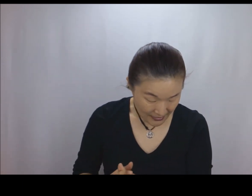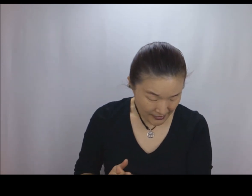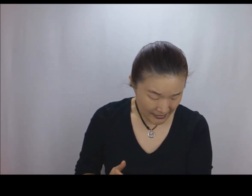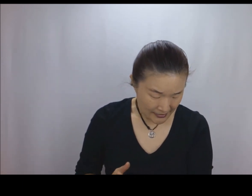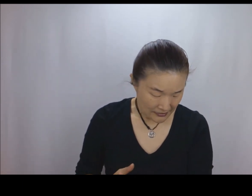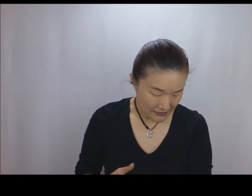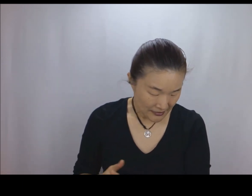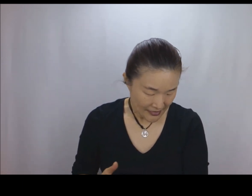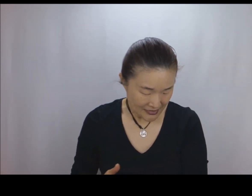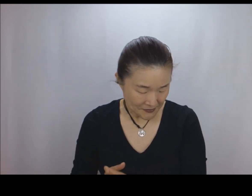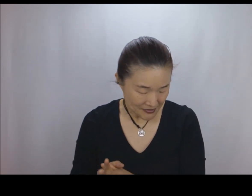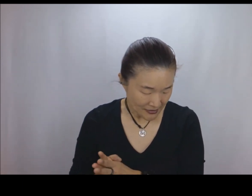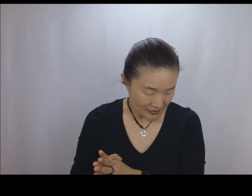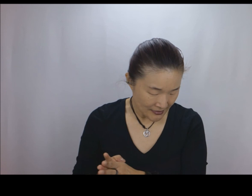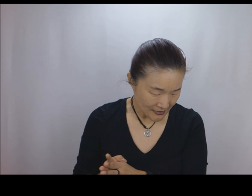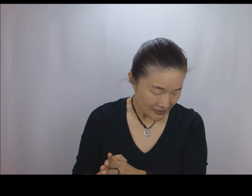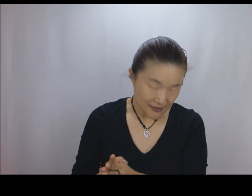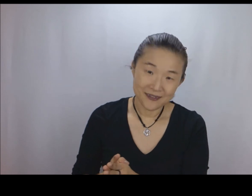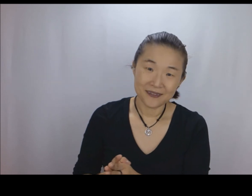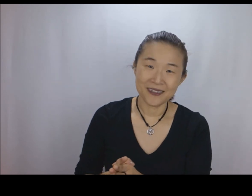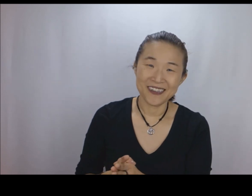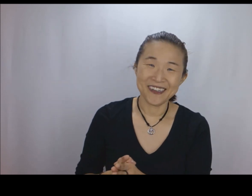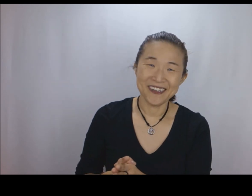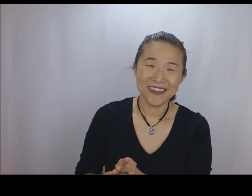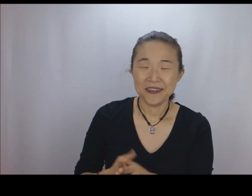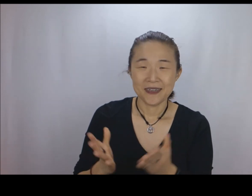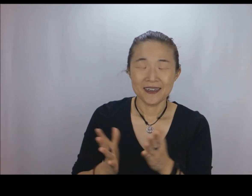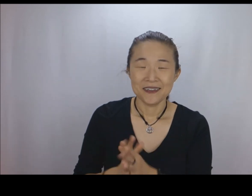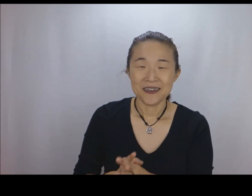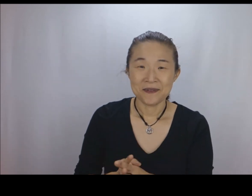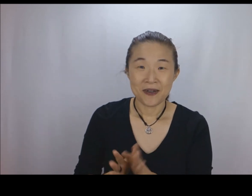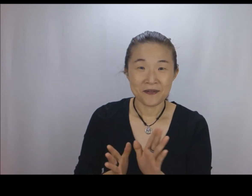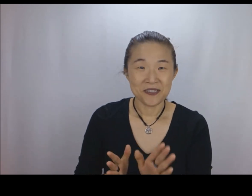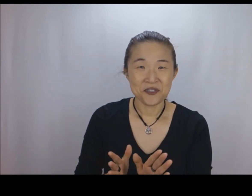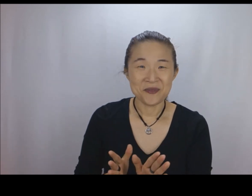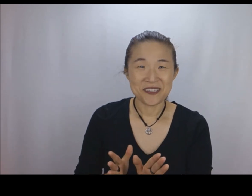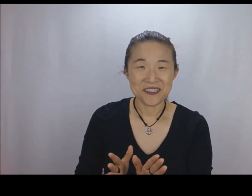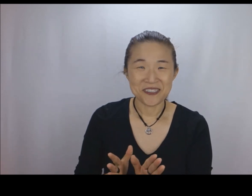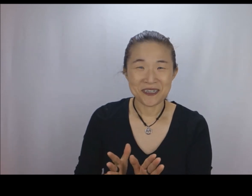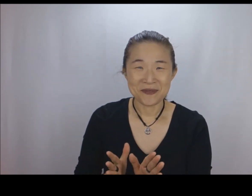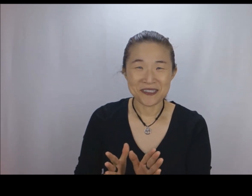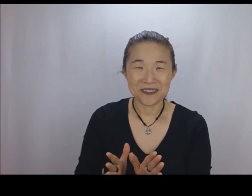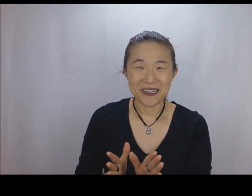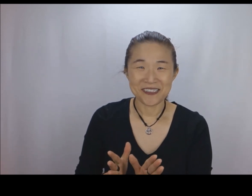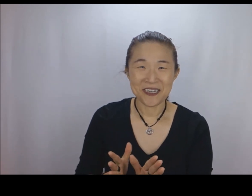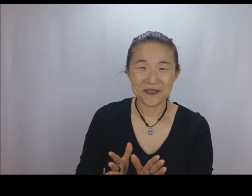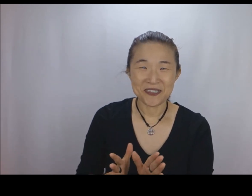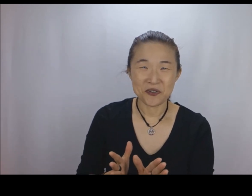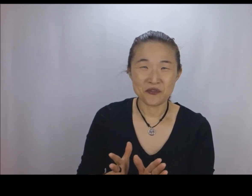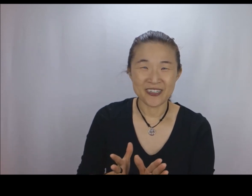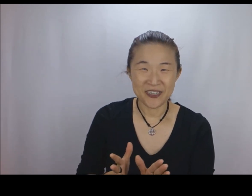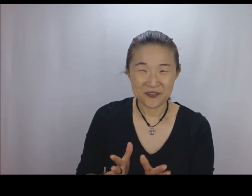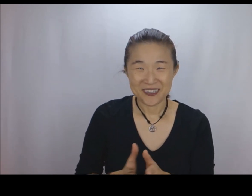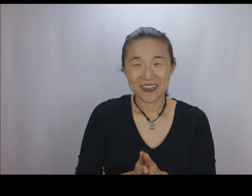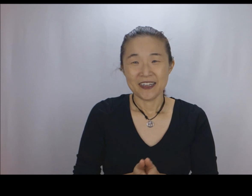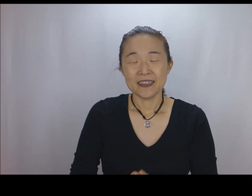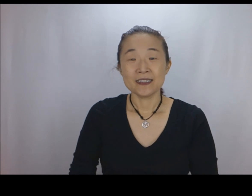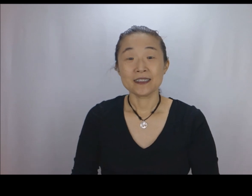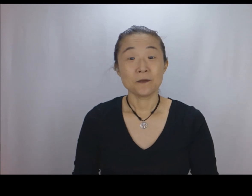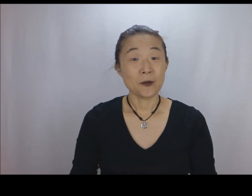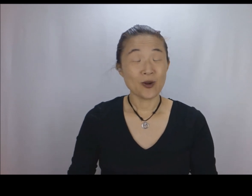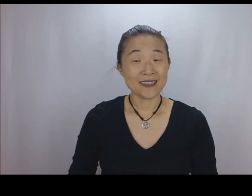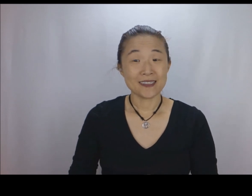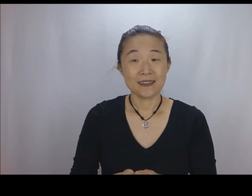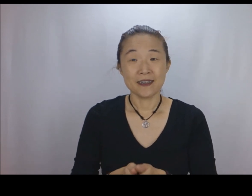And then last but not least, again. I really do mean it this time. This is the last sign for this whole video is request.